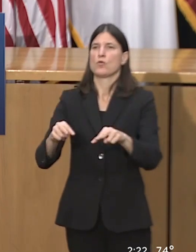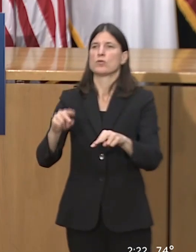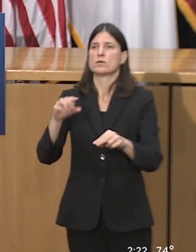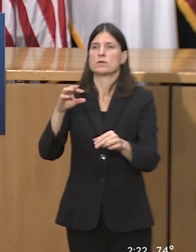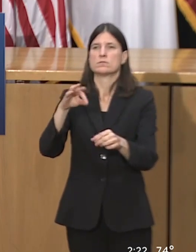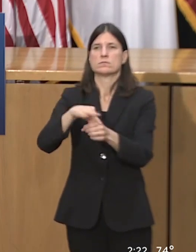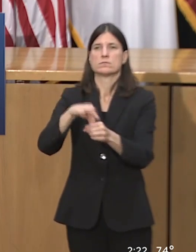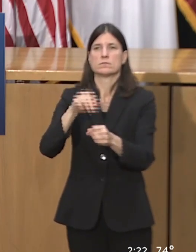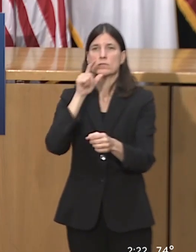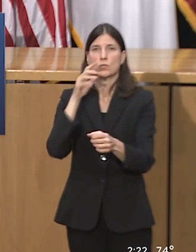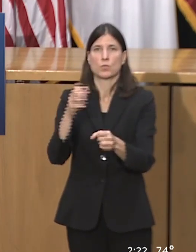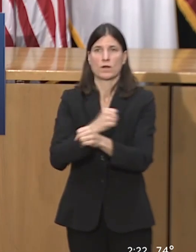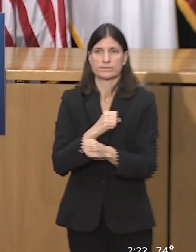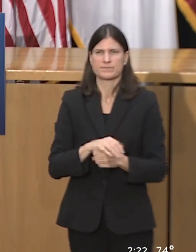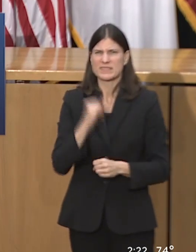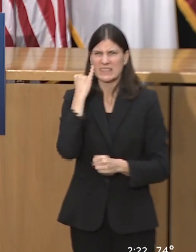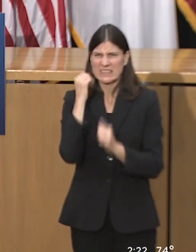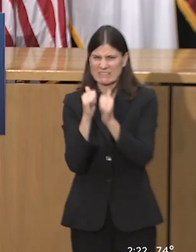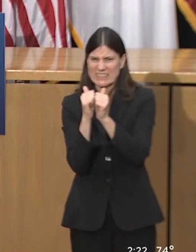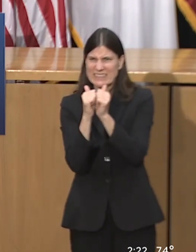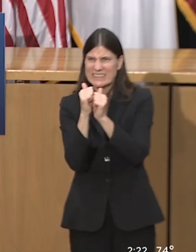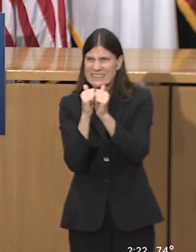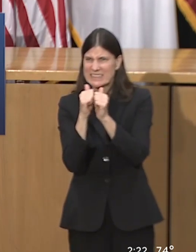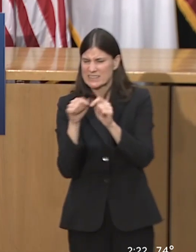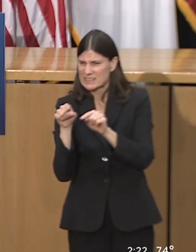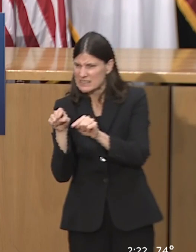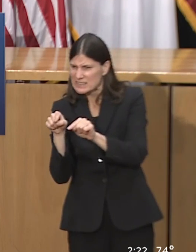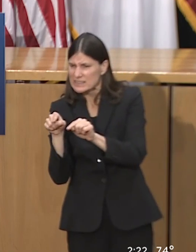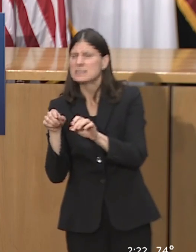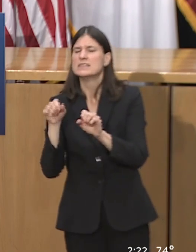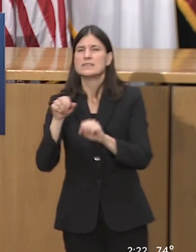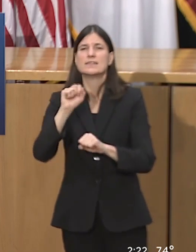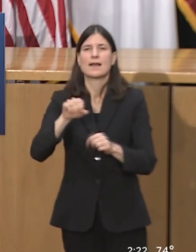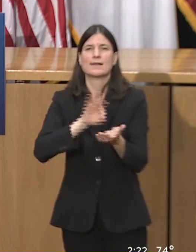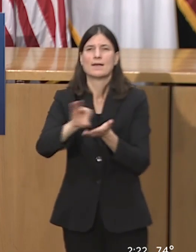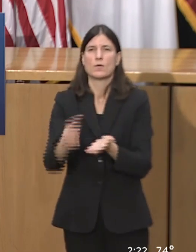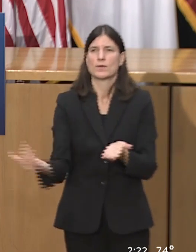PROCESSES AND RULES AND LAWS